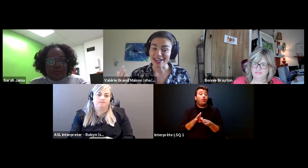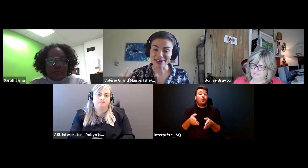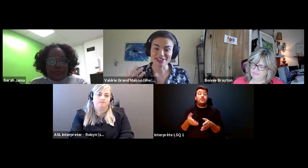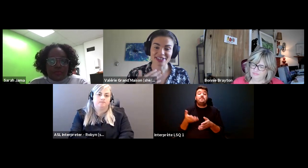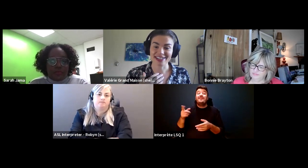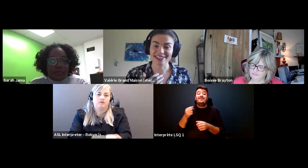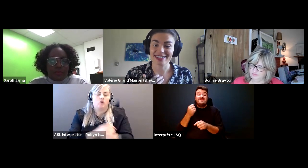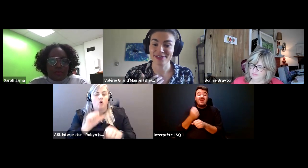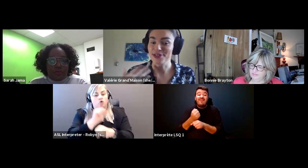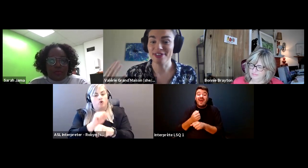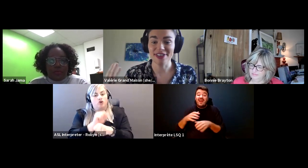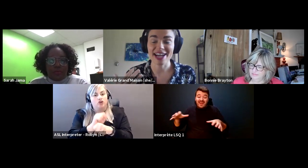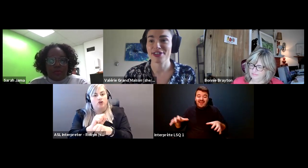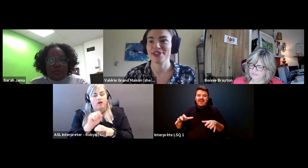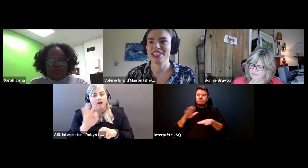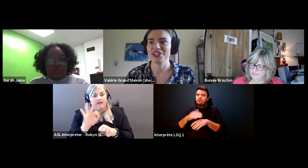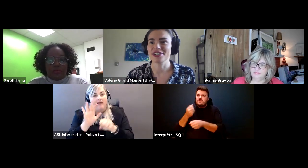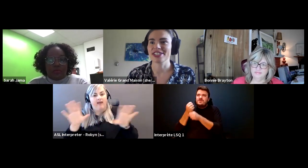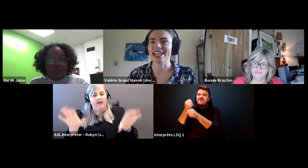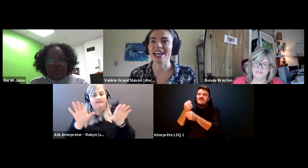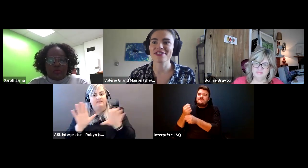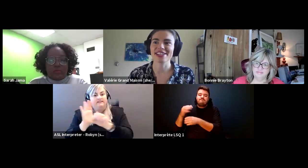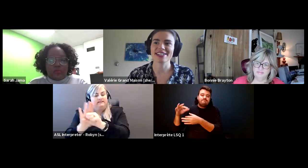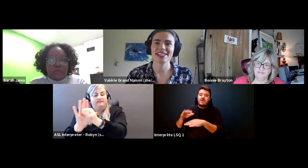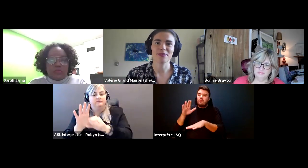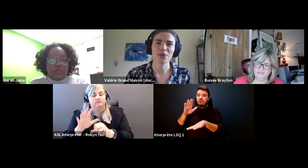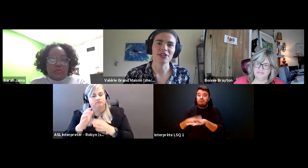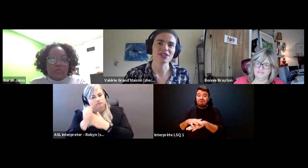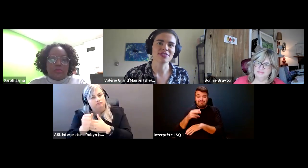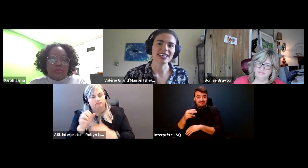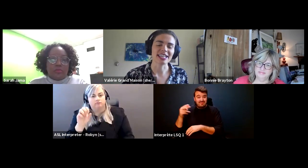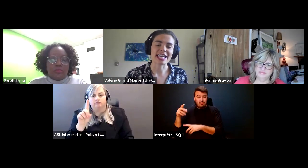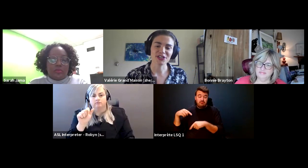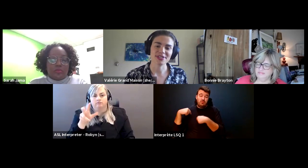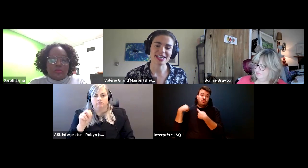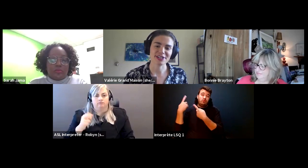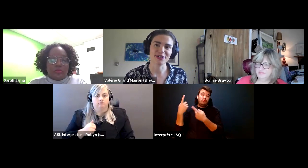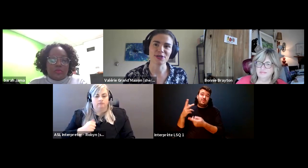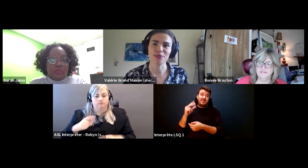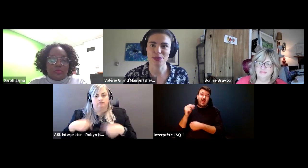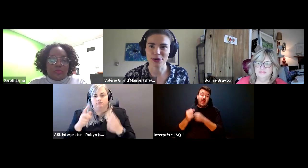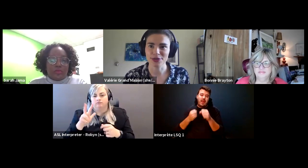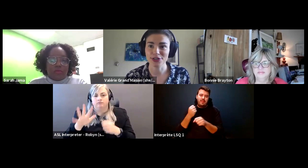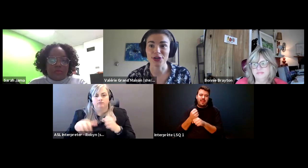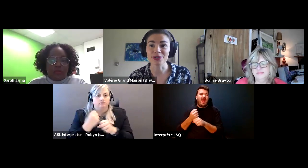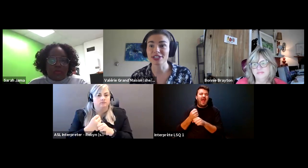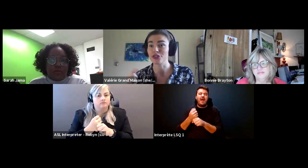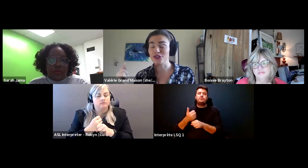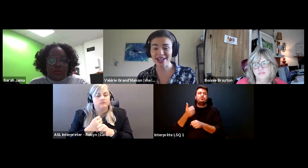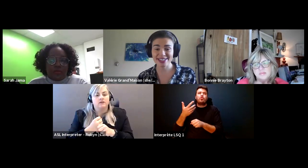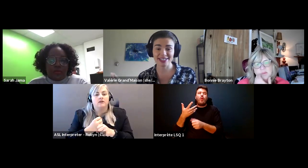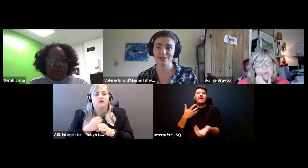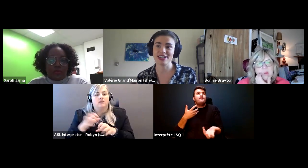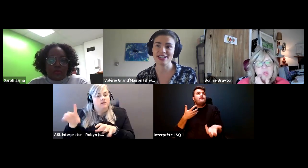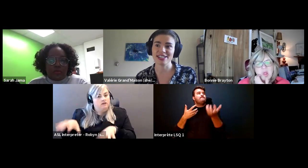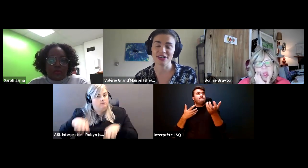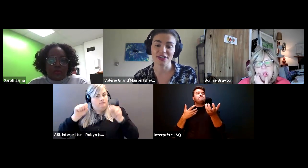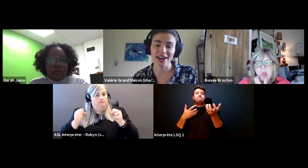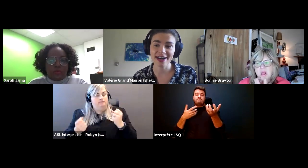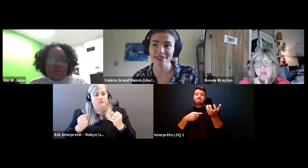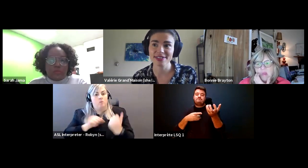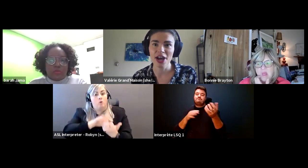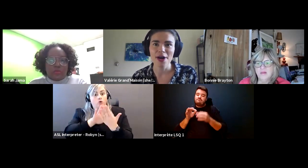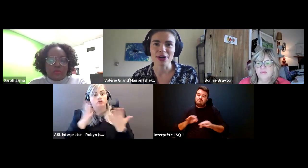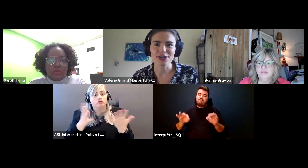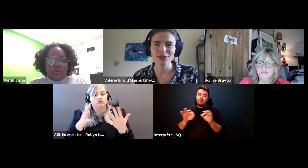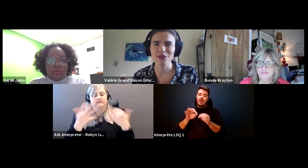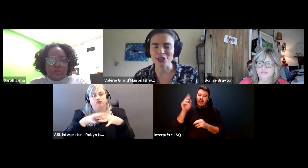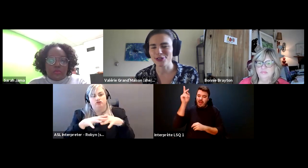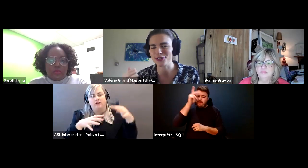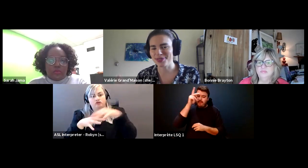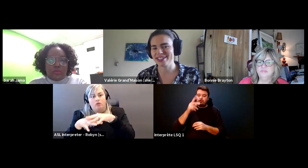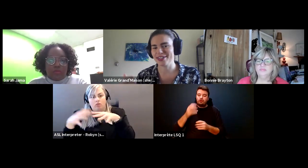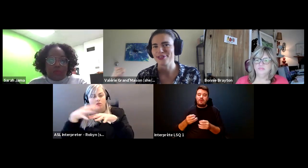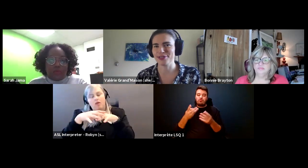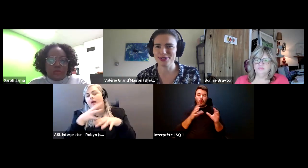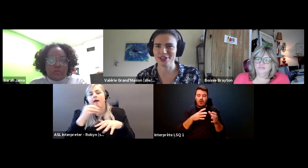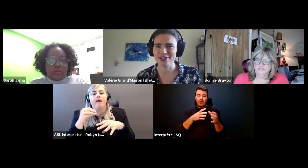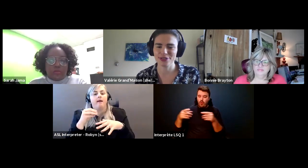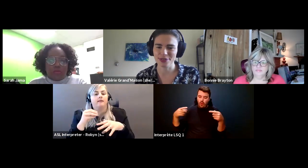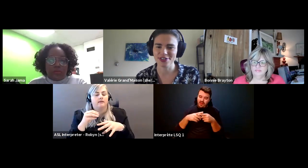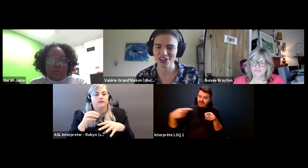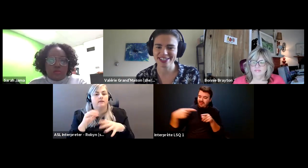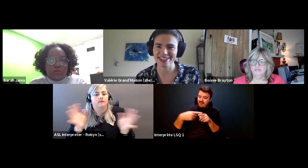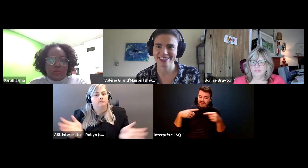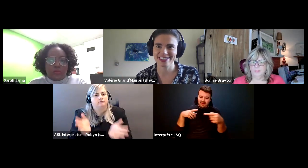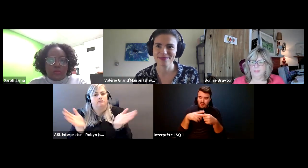Valérie Grand’Maison (she/elle): is led by dog Canada for the last 30 years and emphasizes the importance of taking an intersection all approach, not only to address the different needs in our lives, but also to foster creative solutions towards justice.